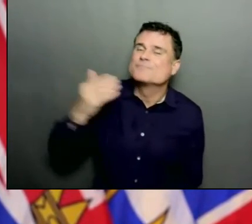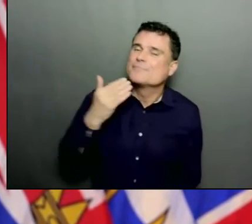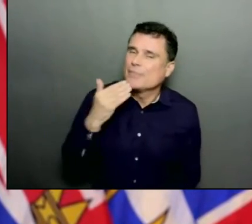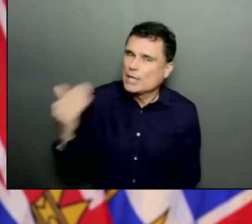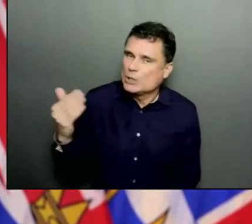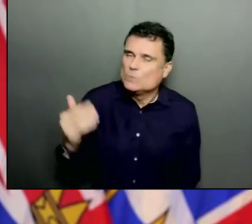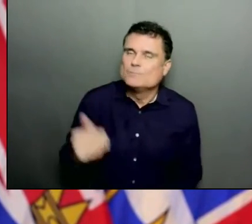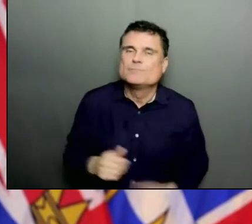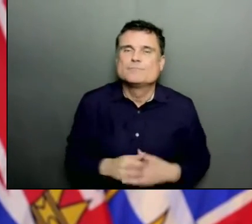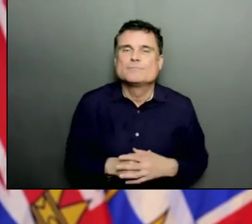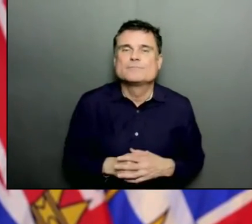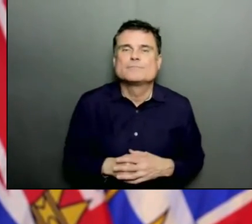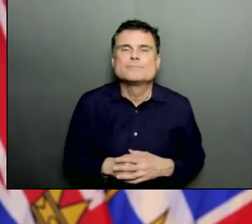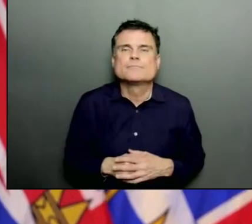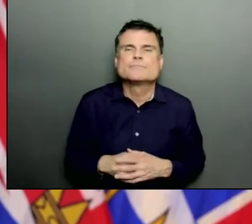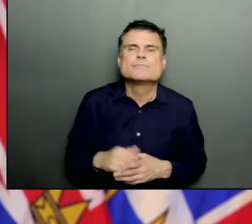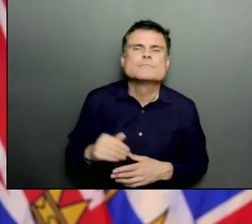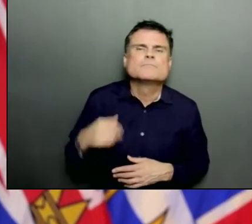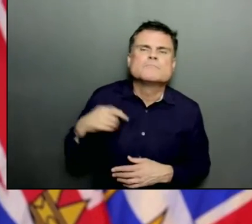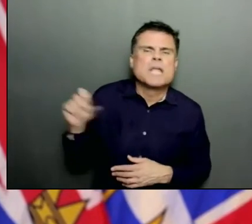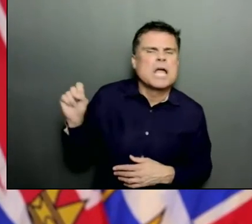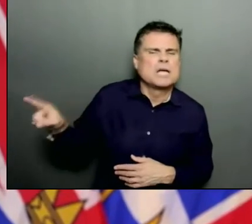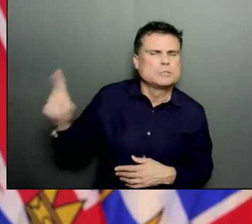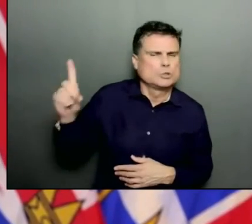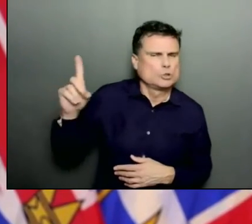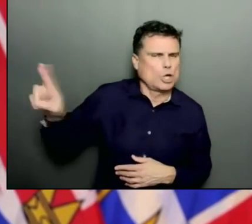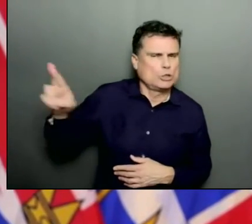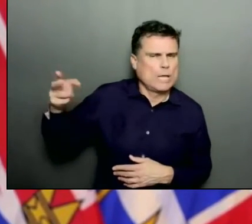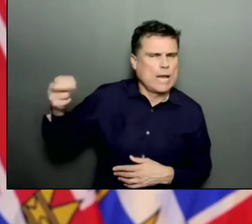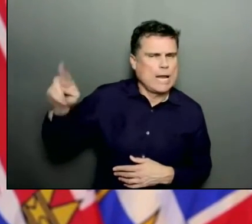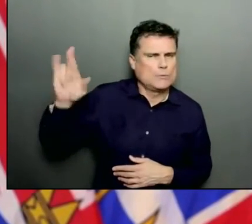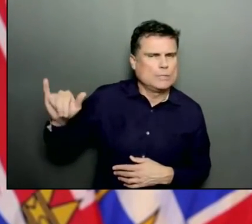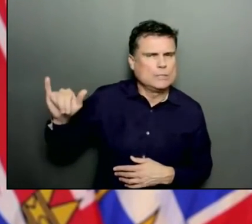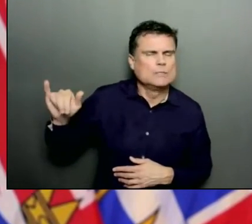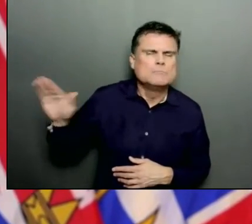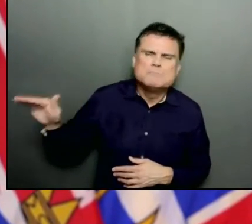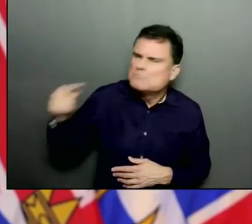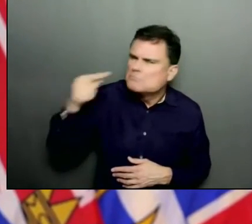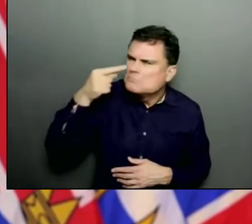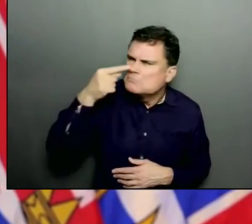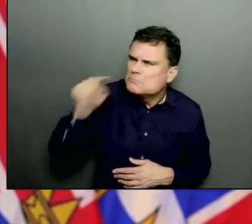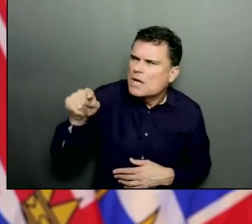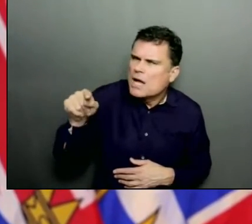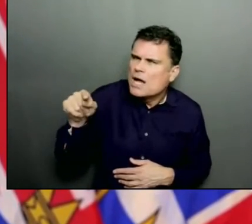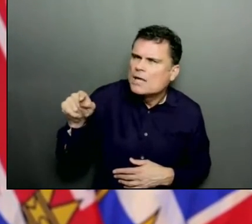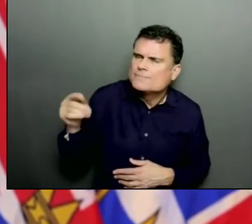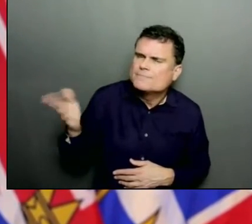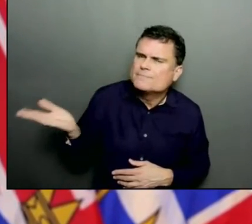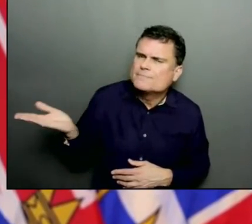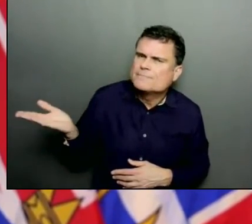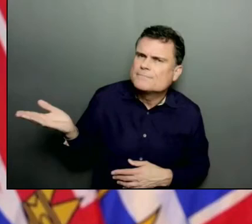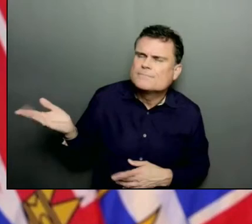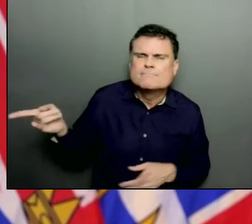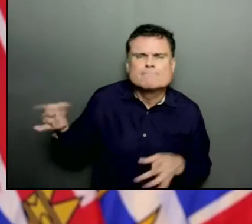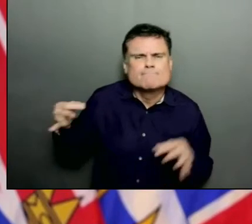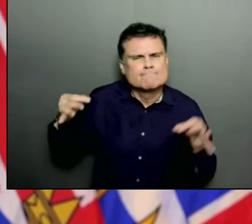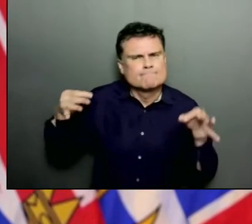Dr Henry, I'm wondering if you can spell out for us how meaningful this approval of the Moderna vaccine is.